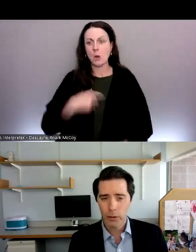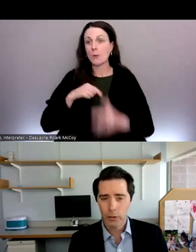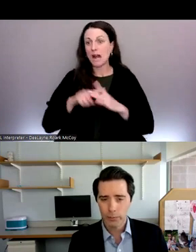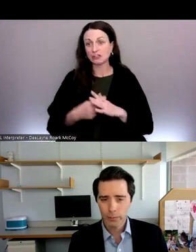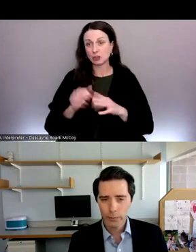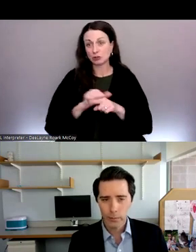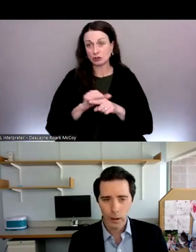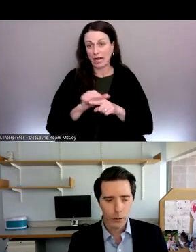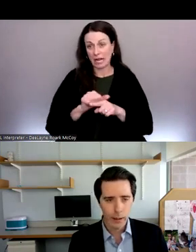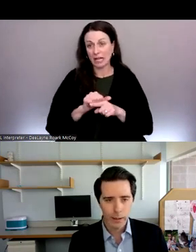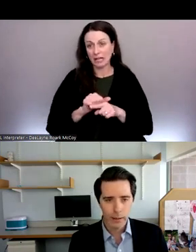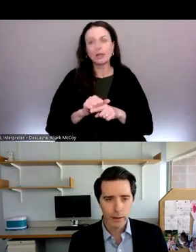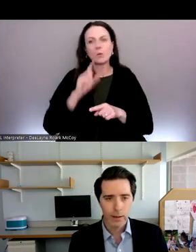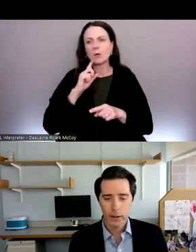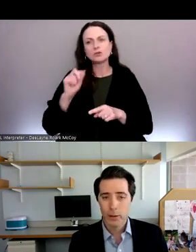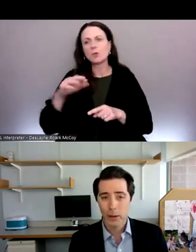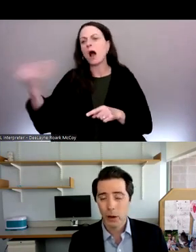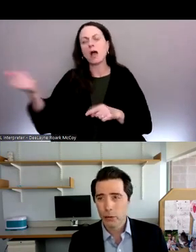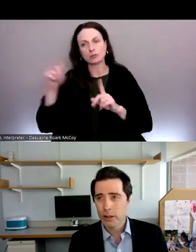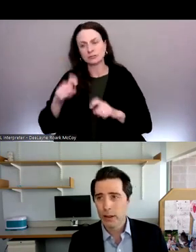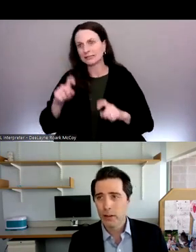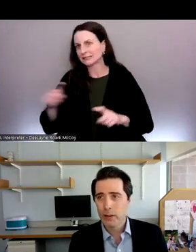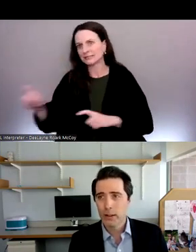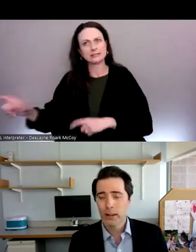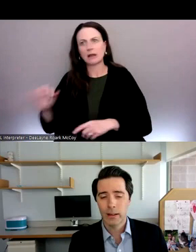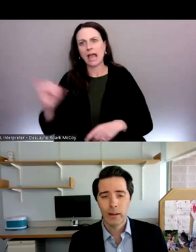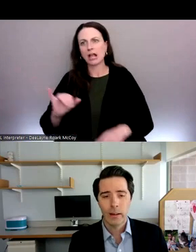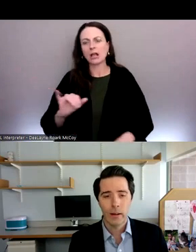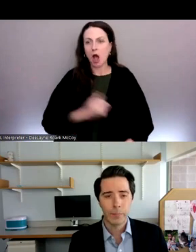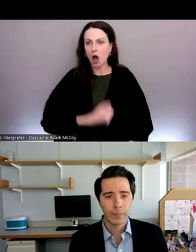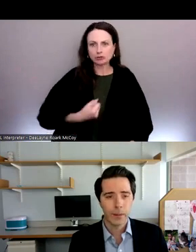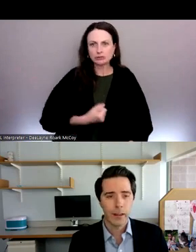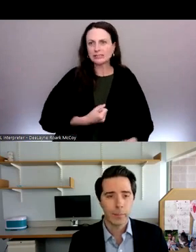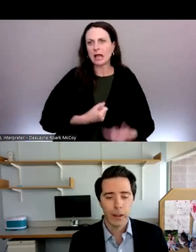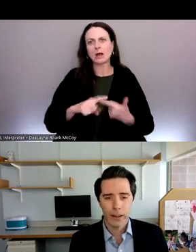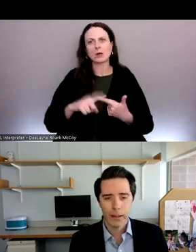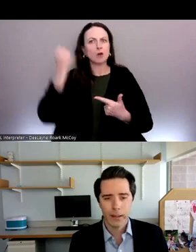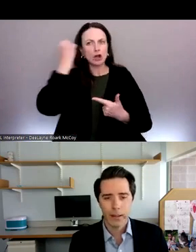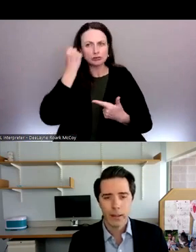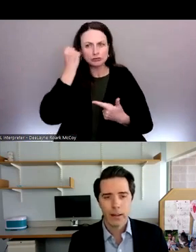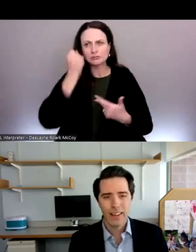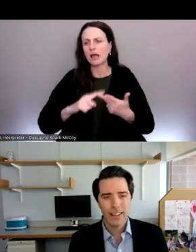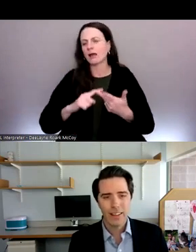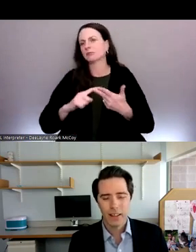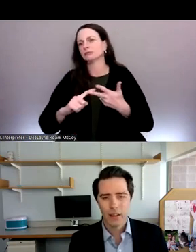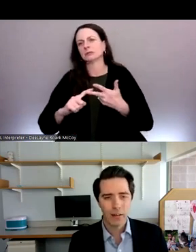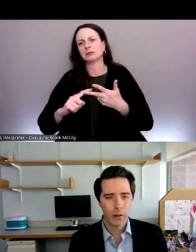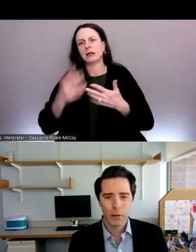would do other testing like we'd get ultrasounds and